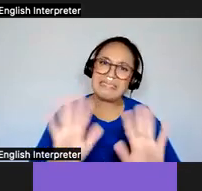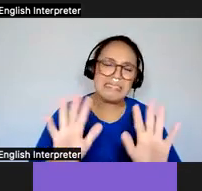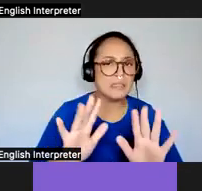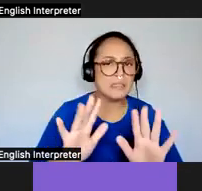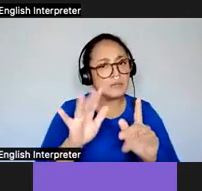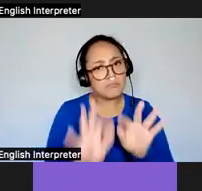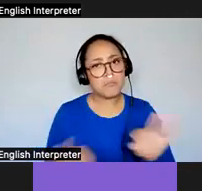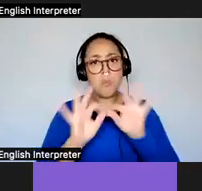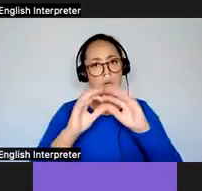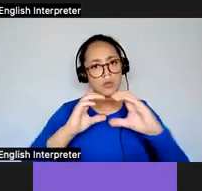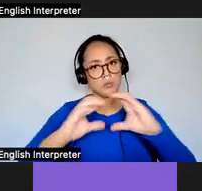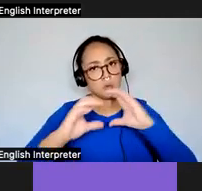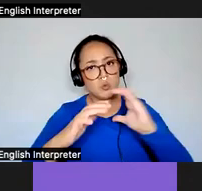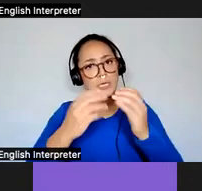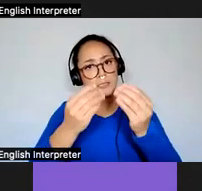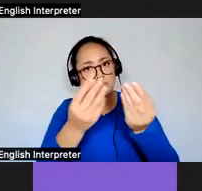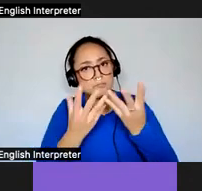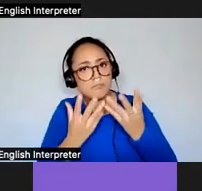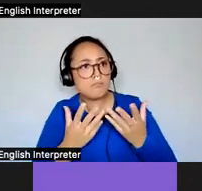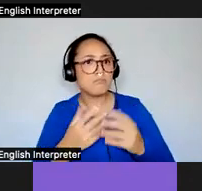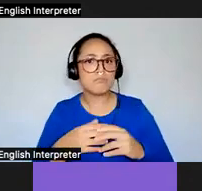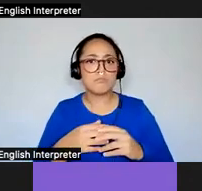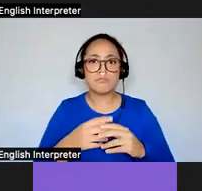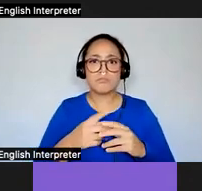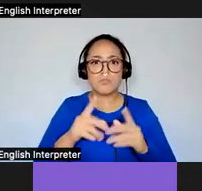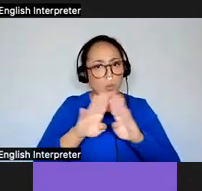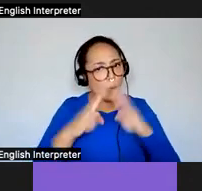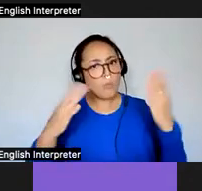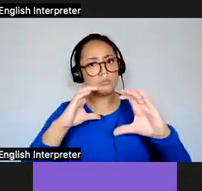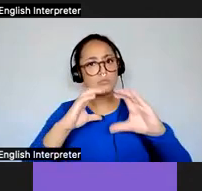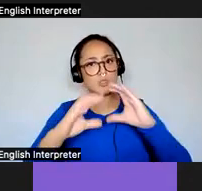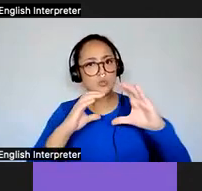And vice versa, we have very open communication with you, you know, if we're sending stuff